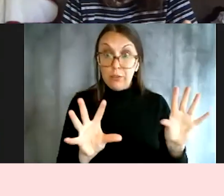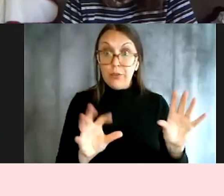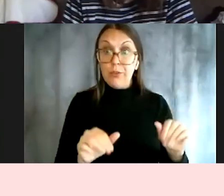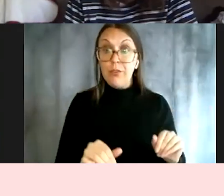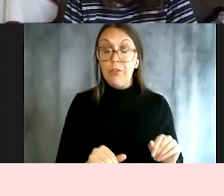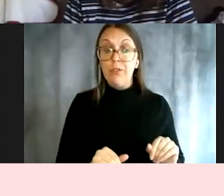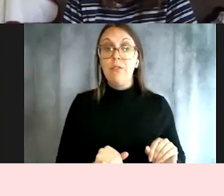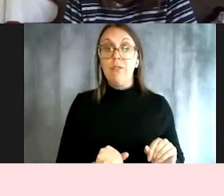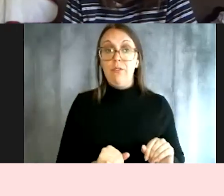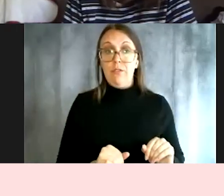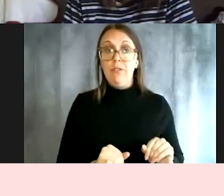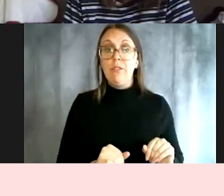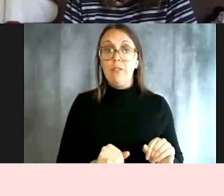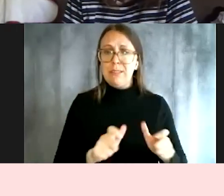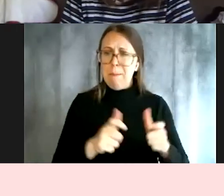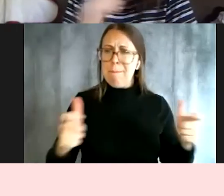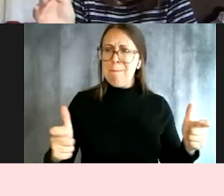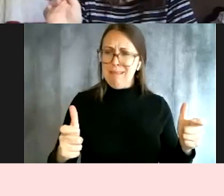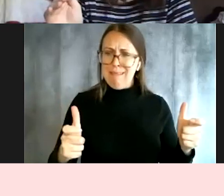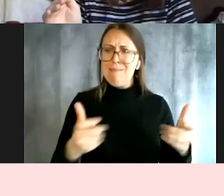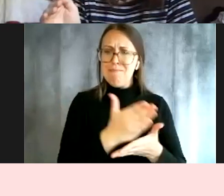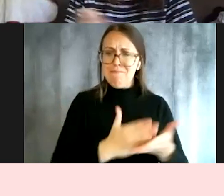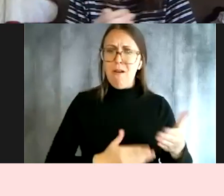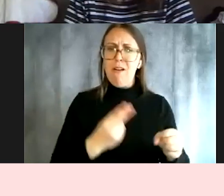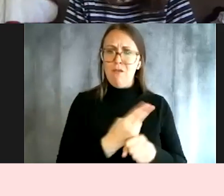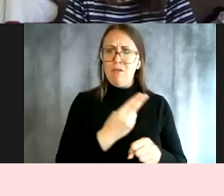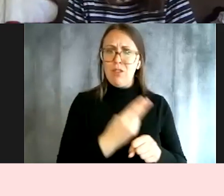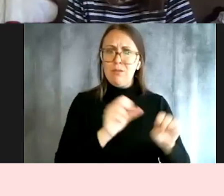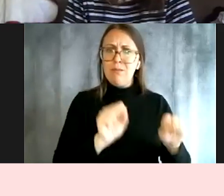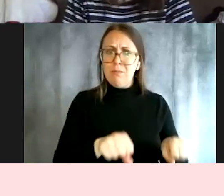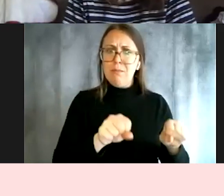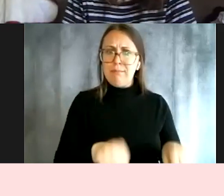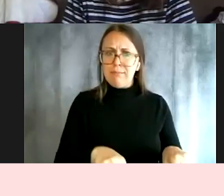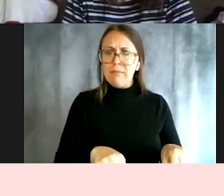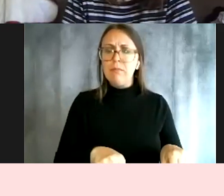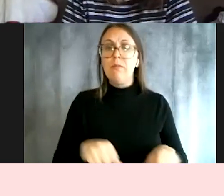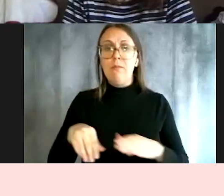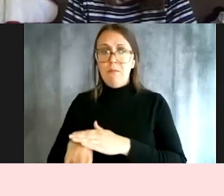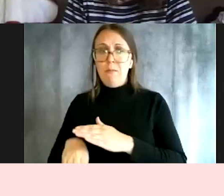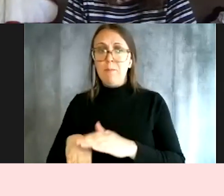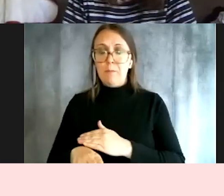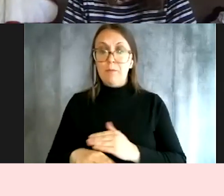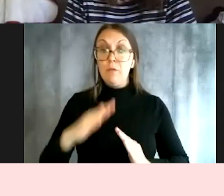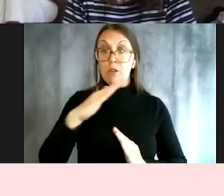and even access. If the heading of a page doesn't tell you what's on it, it's not going to be very